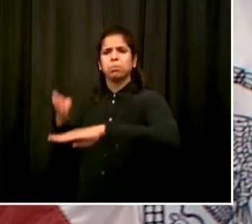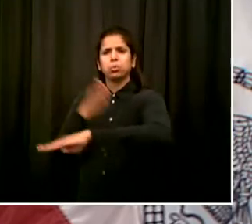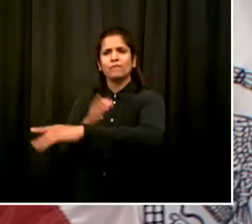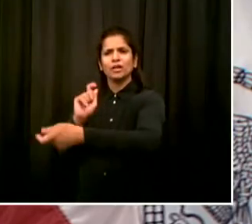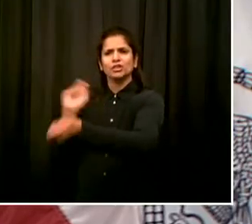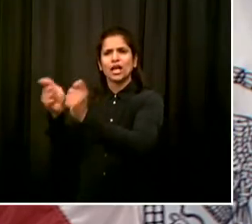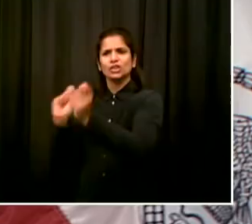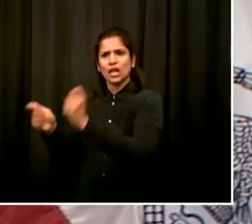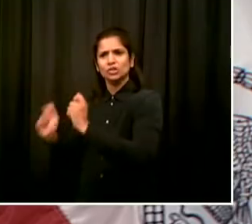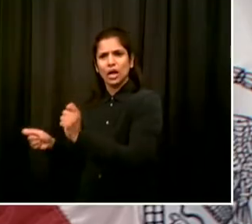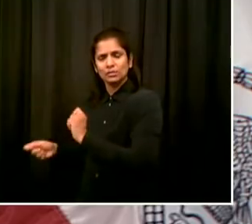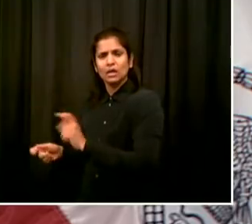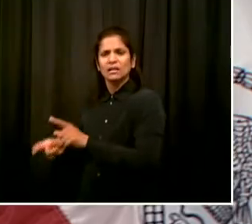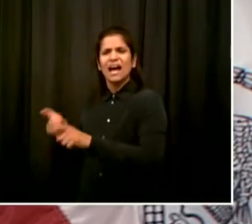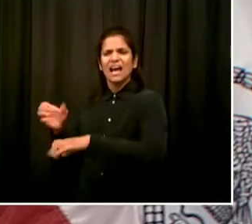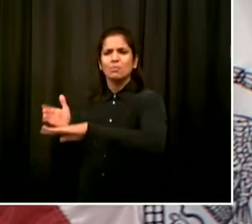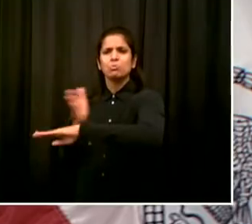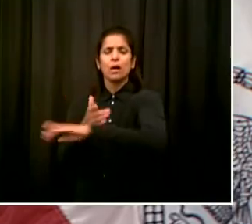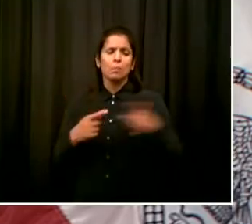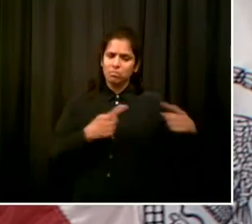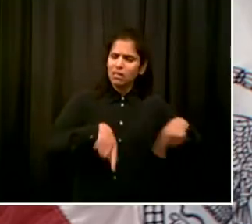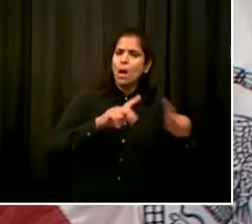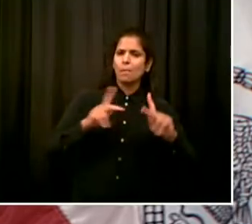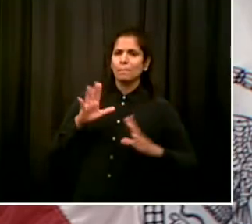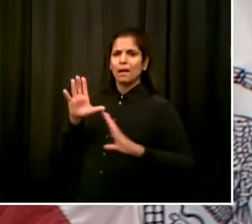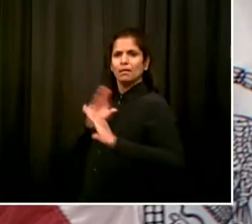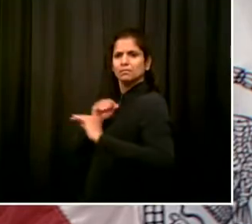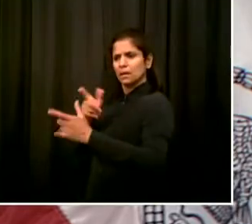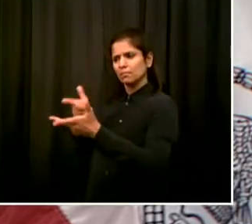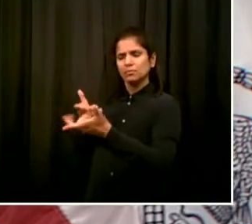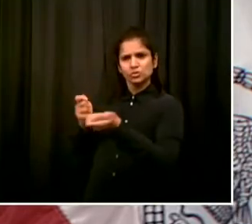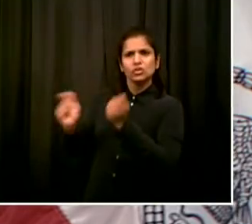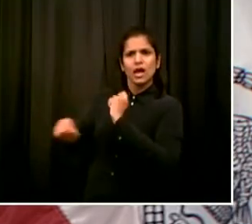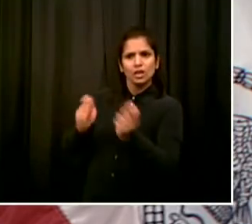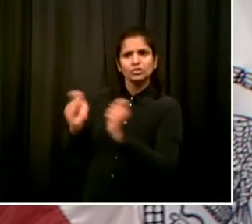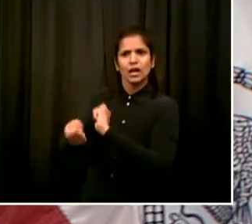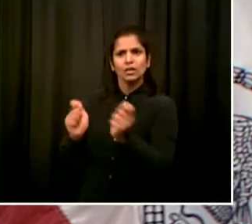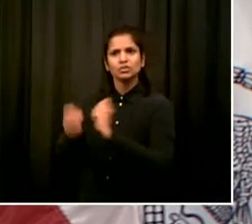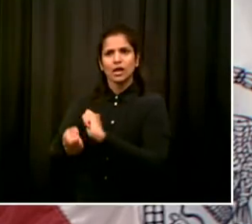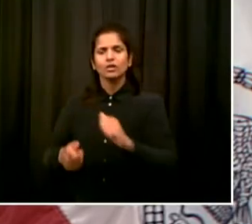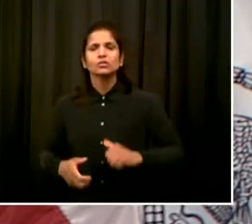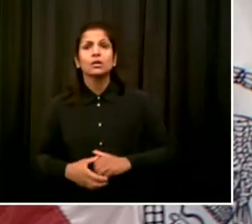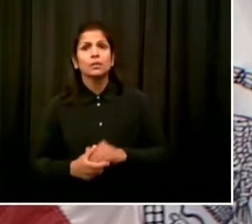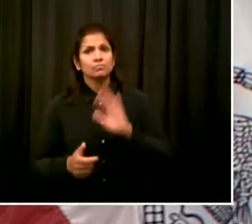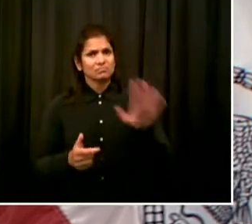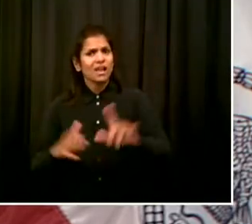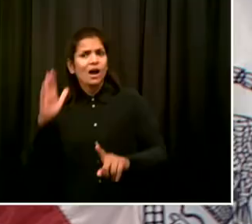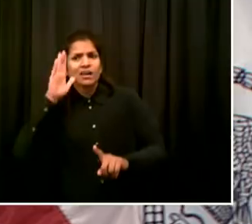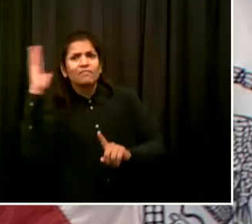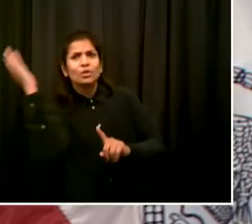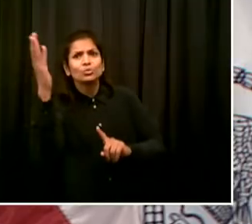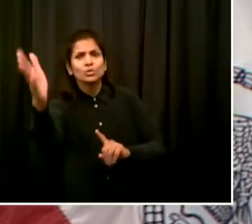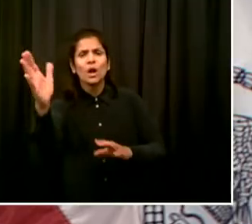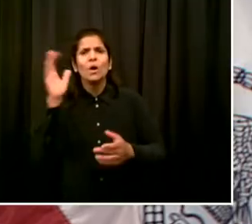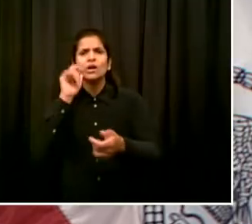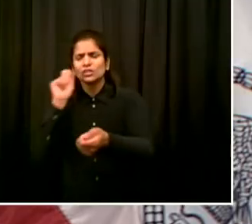FFOIERC WILL BE THERE TO HELP THEM. THAT CORE PNRICLIPE N I MIND, I BELIEVE THAT IS WHAT A MAJORITY OF NEW